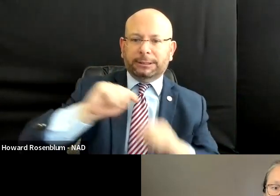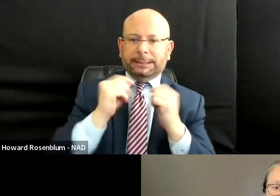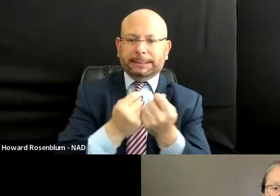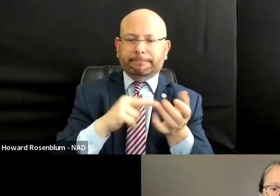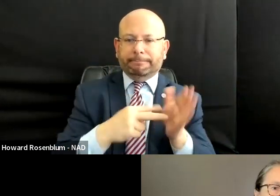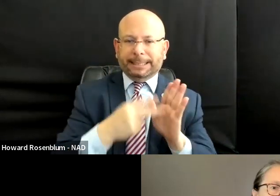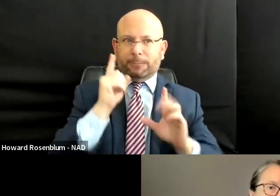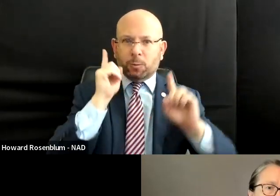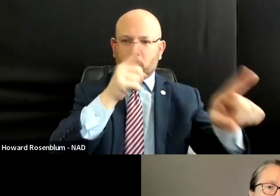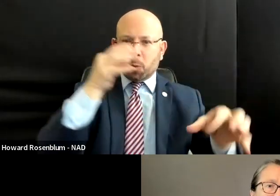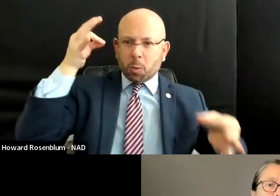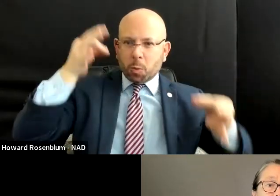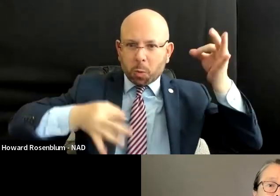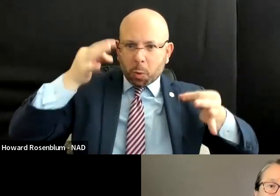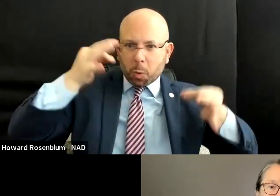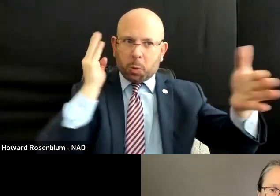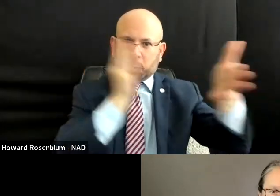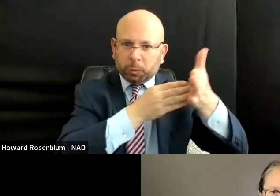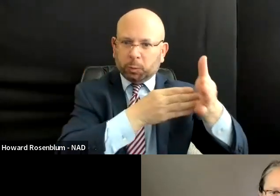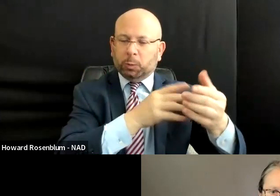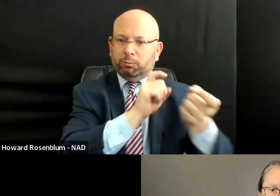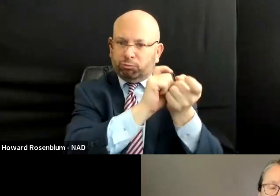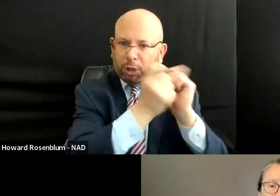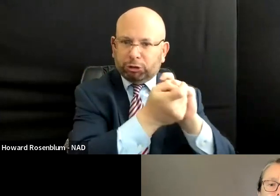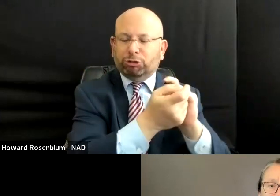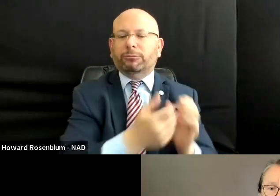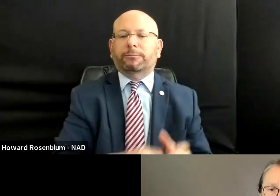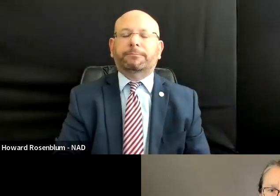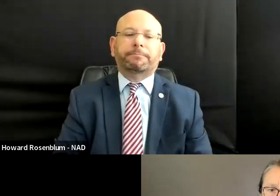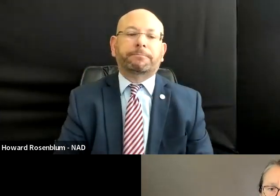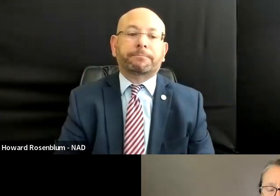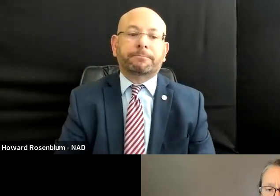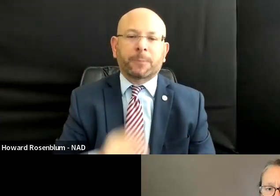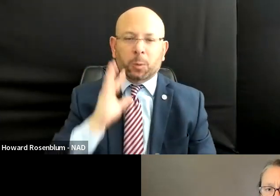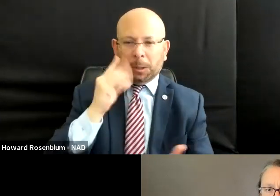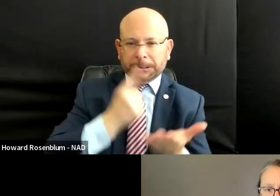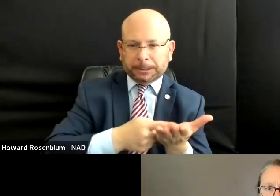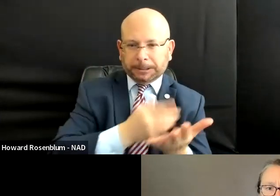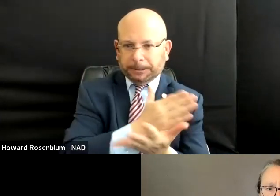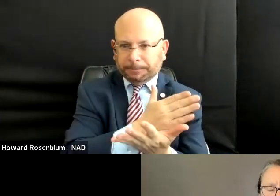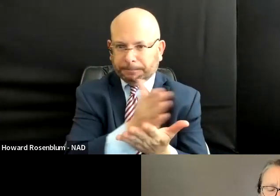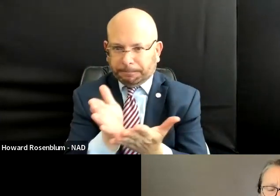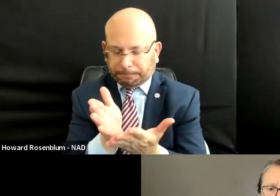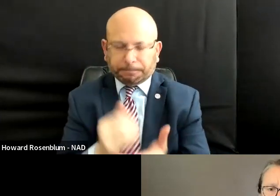others. Our legal team is involved with policy writing, yes, but